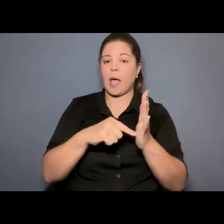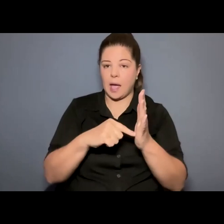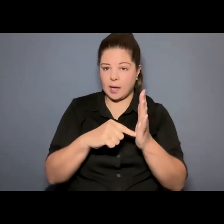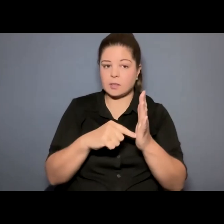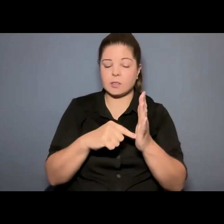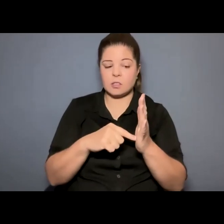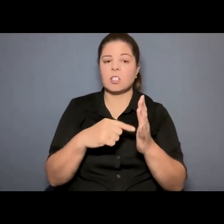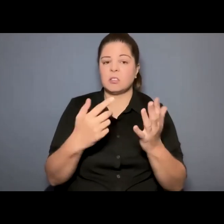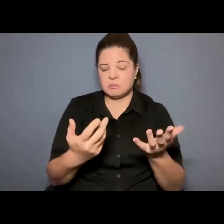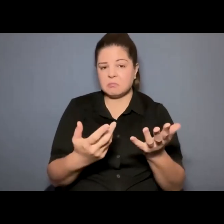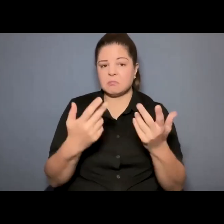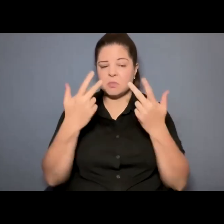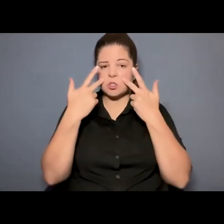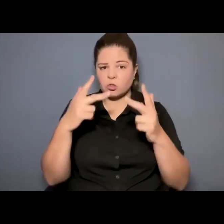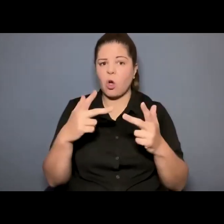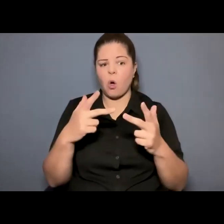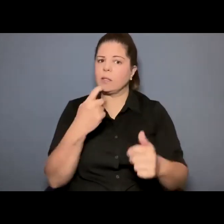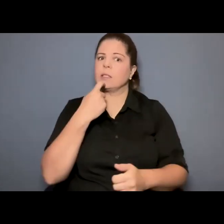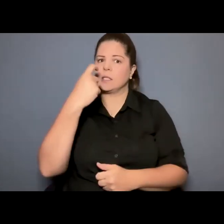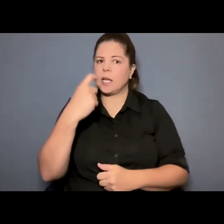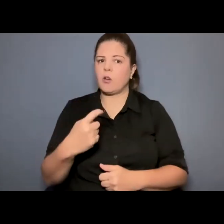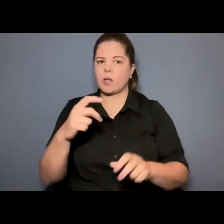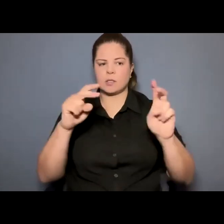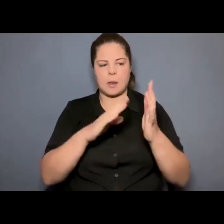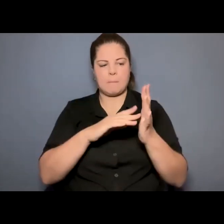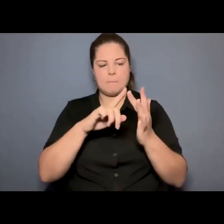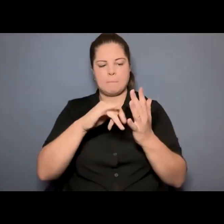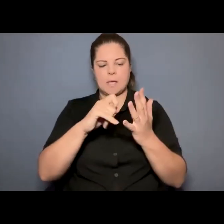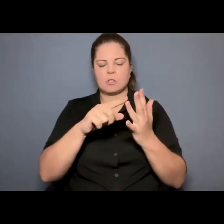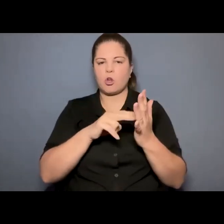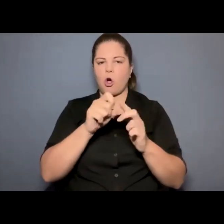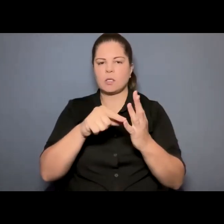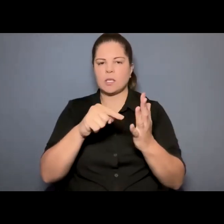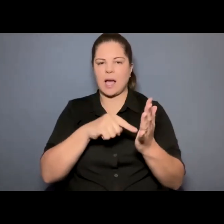is considered serious misconduct and can be a valid reason for dismissal.